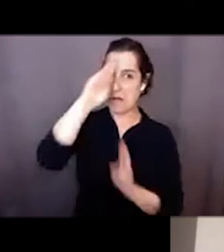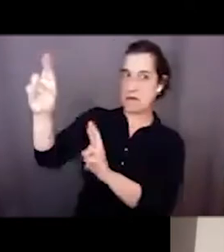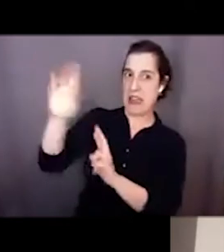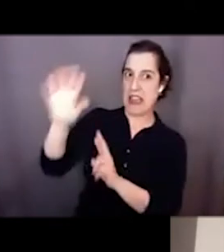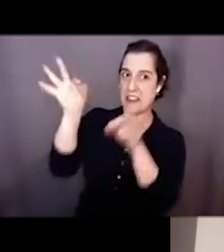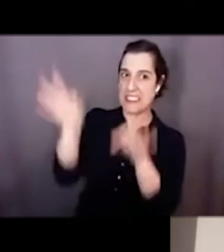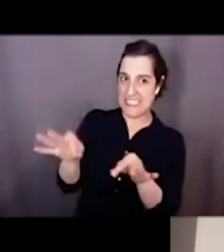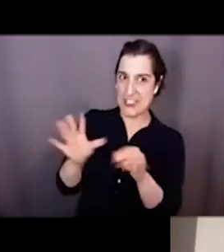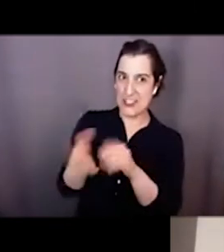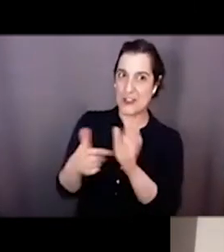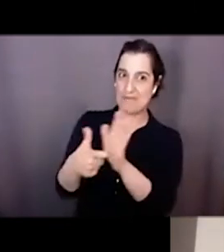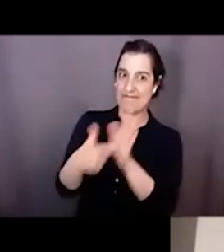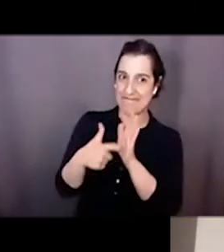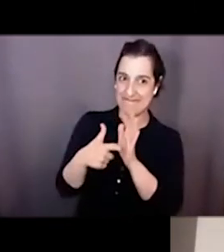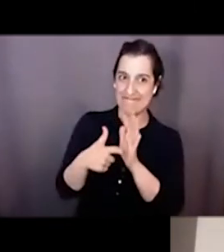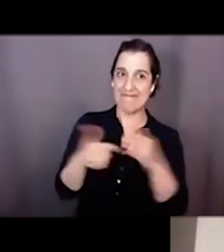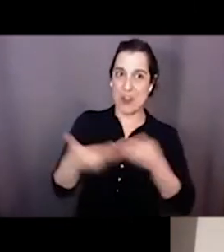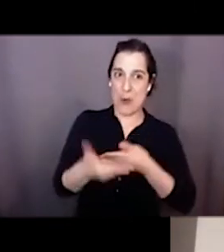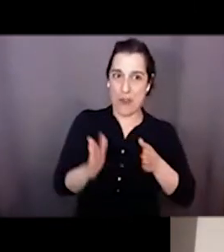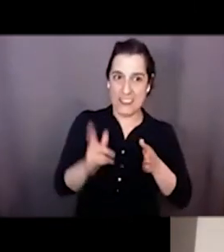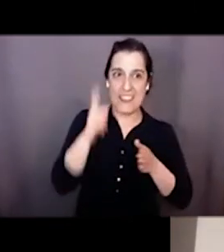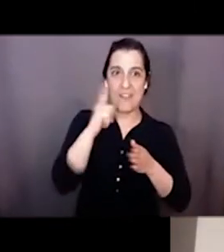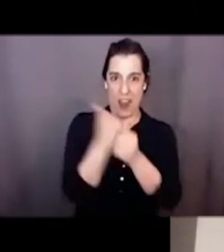kind of a quarantine for everyone who's coming into the country because I think